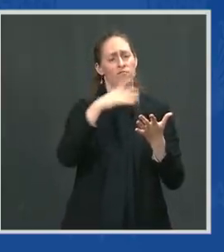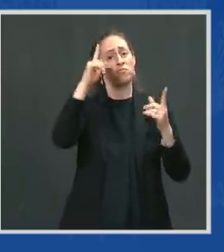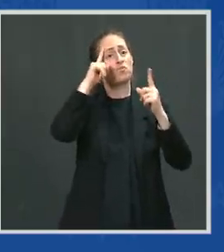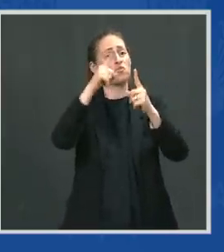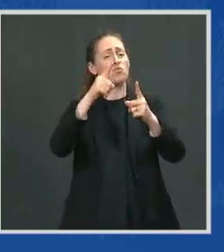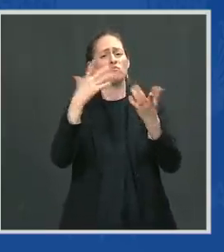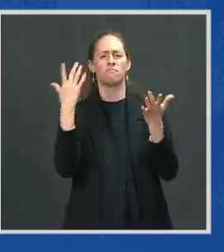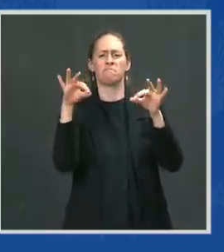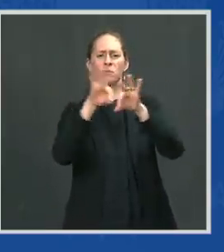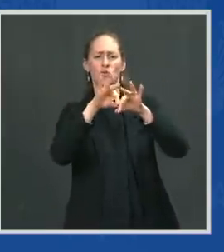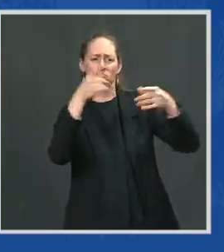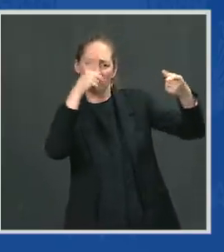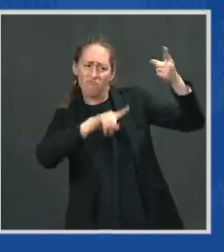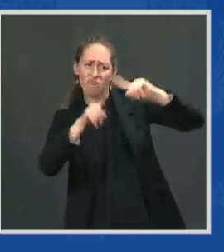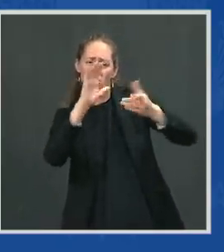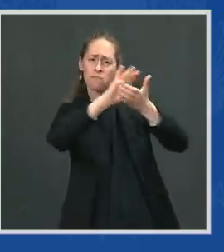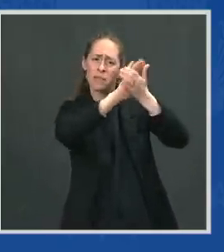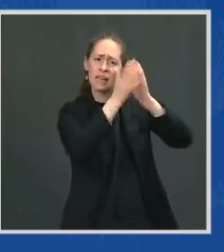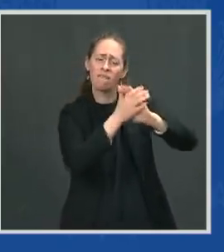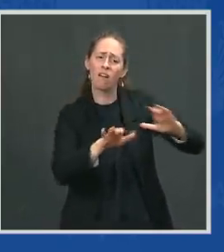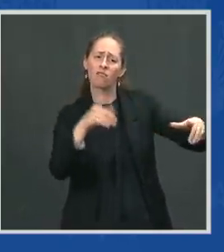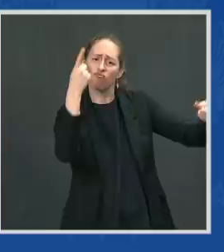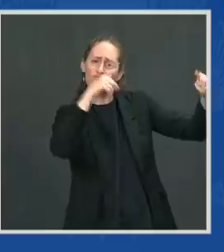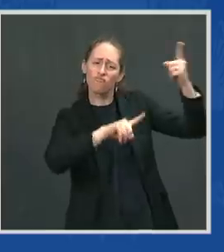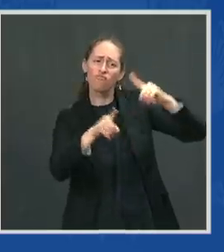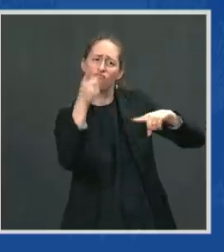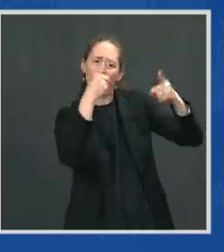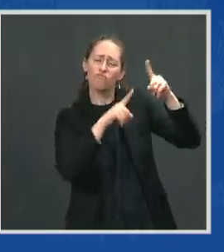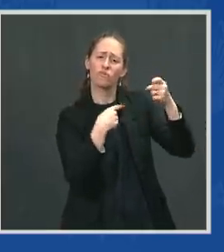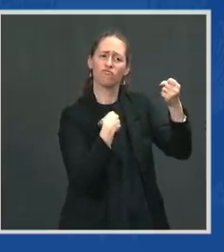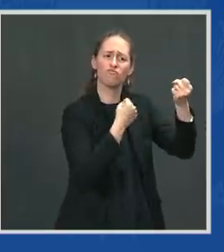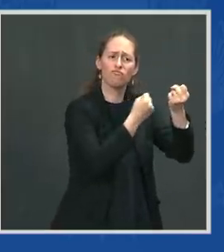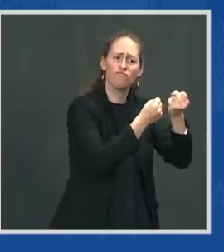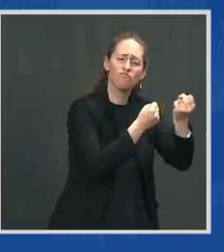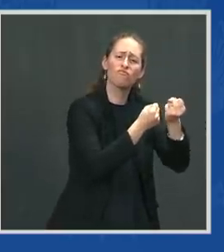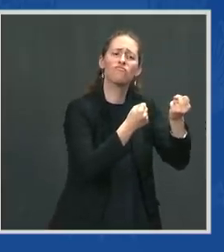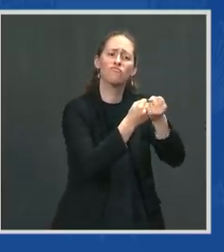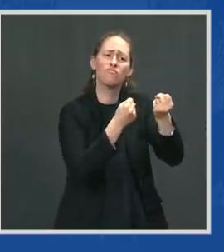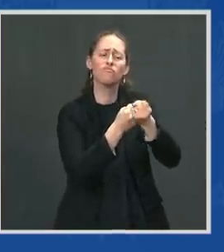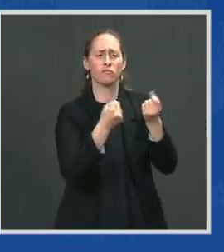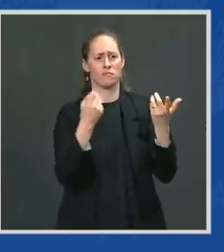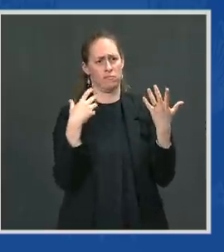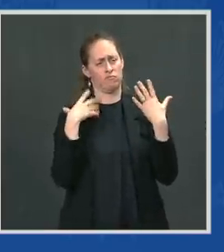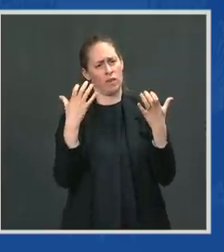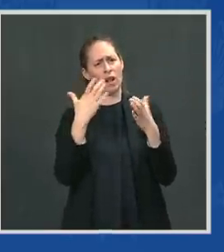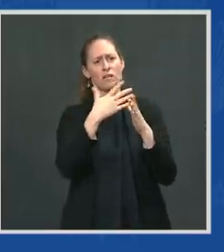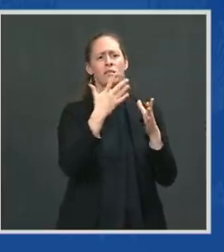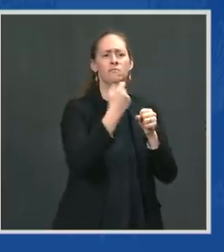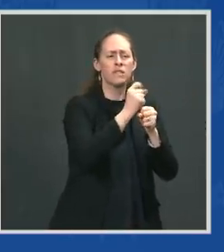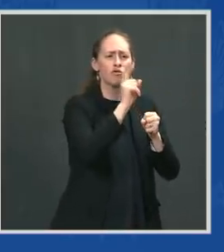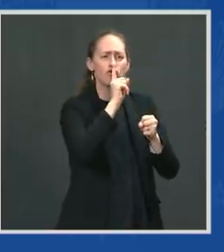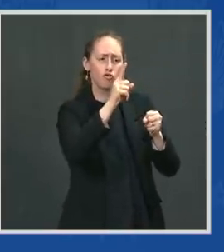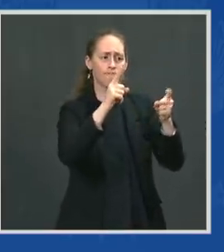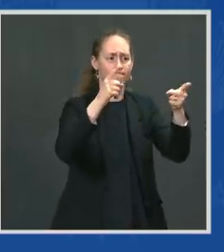talks between the government of Afghanistan and the Taliban, facilitated by the United Nations. And we'll continue to support the rights of Afghan women